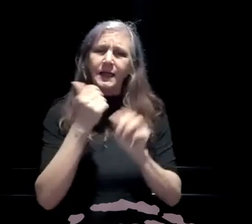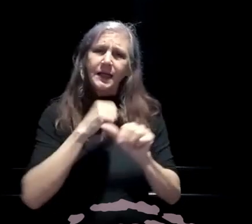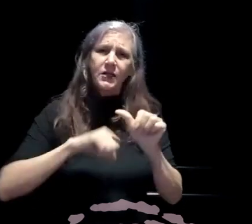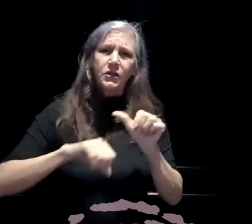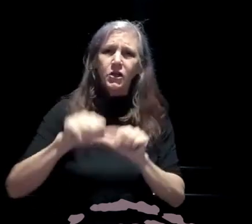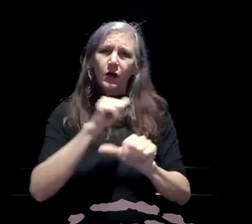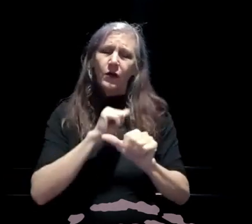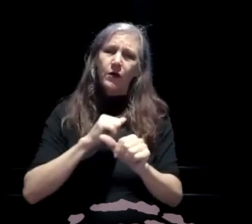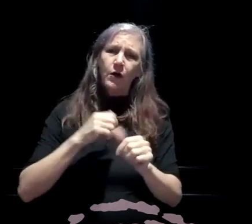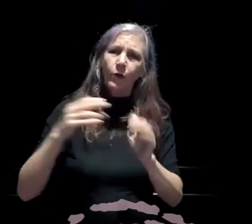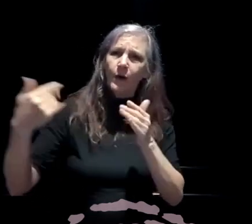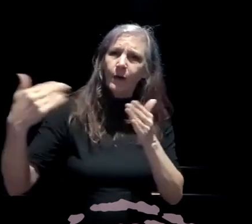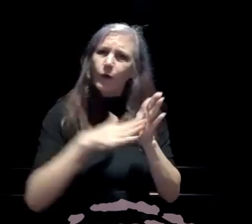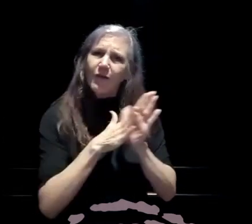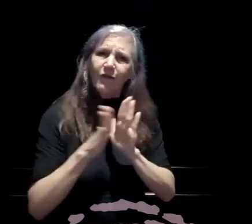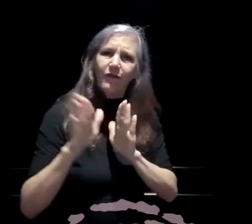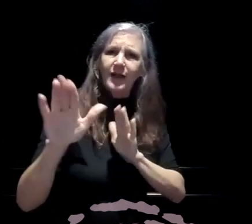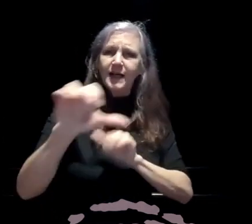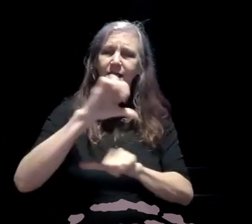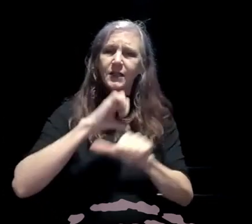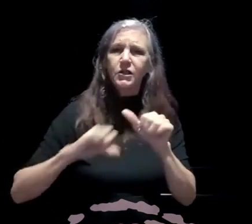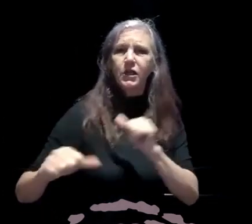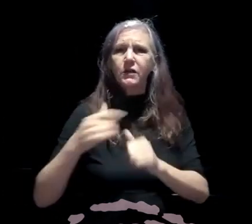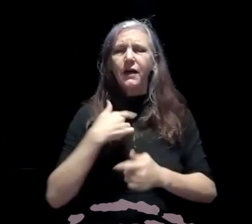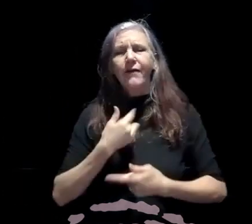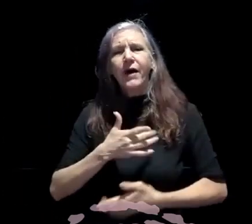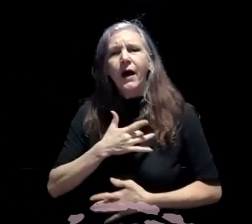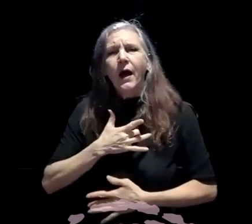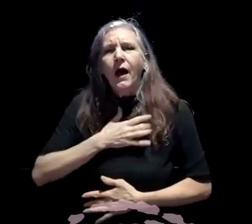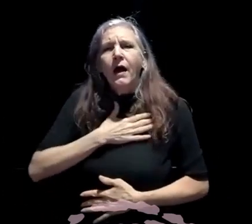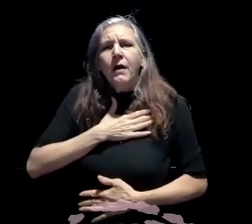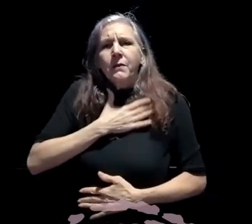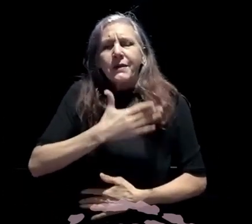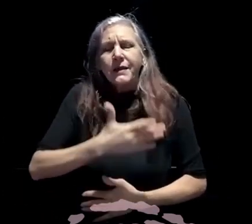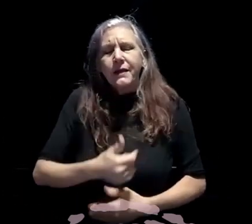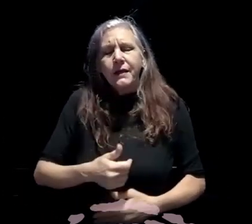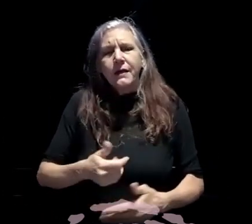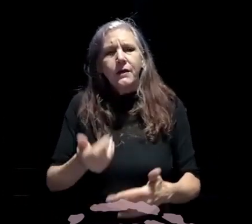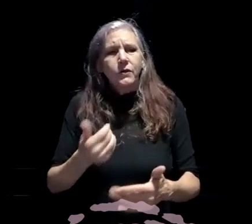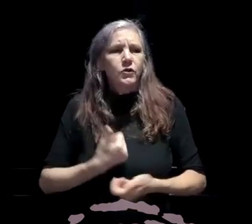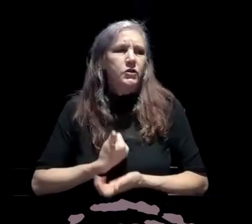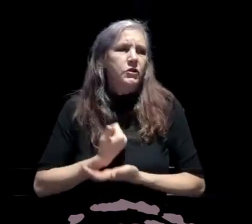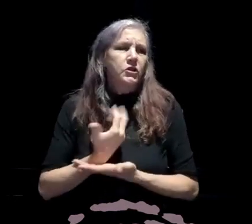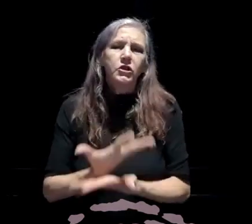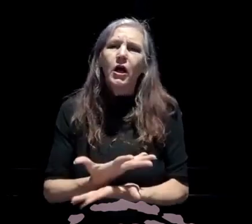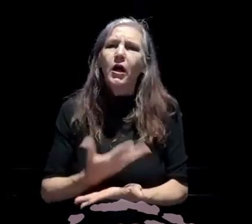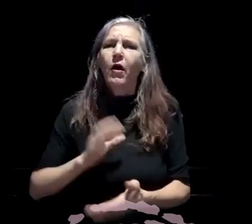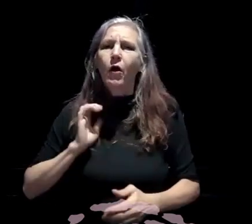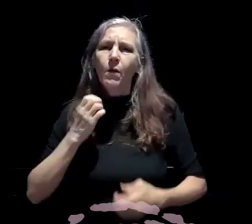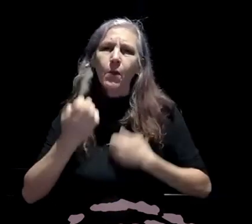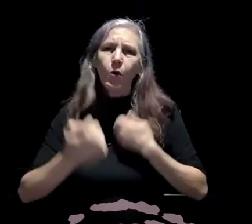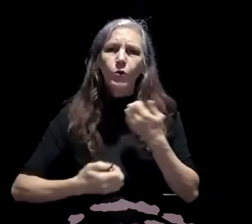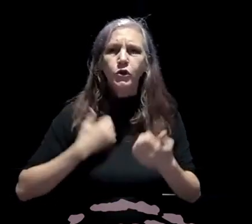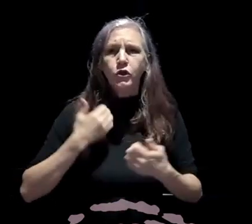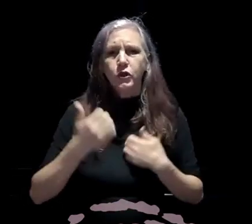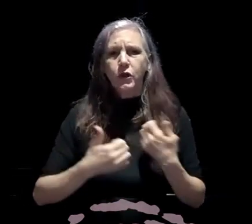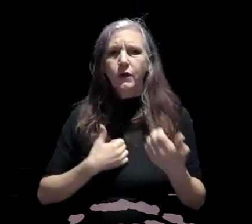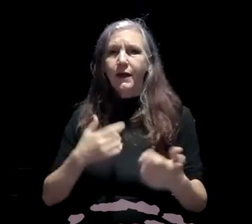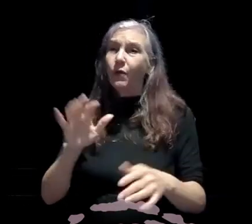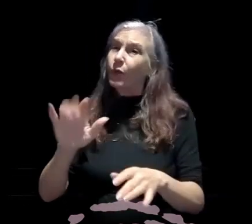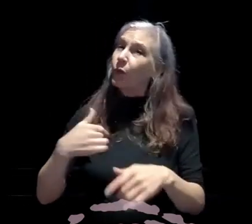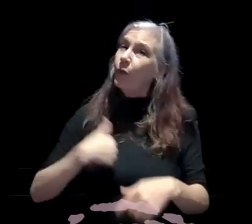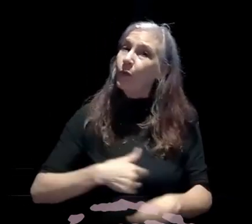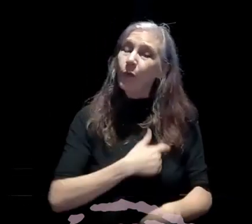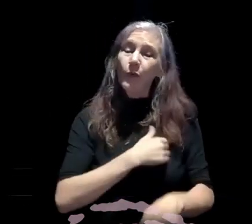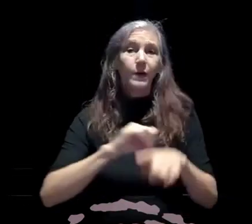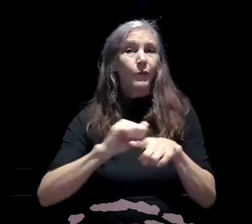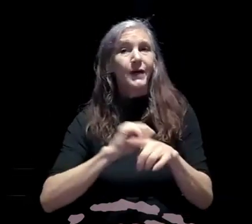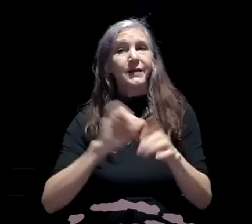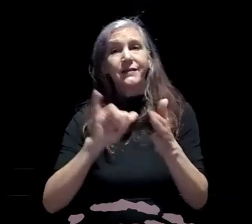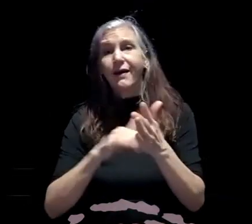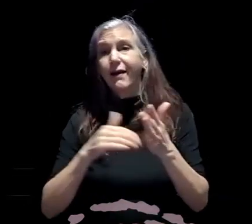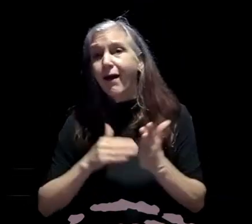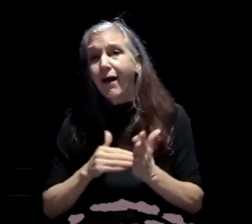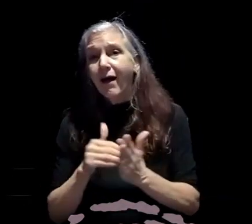To show empathy or to share our emotional states? This is a skill that we practice so often in an upstream arts class.